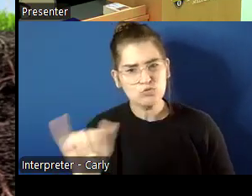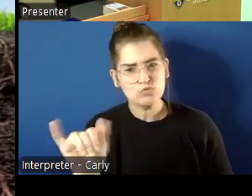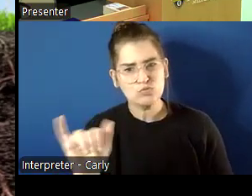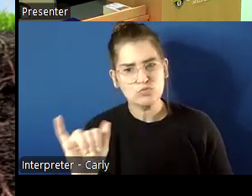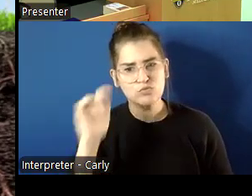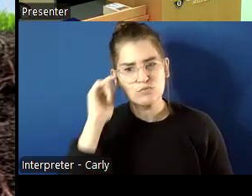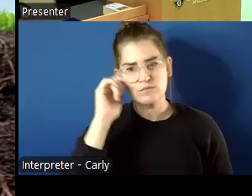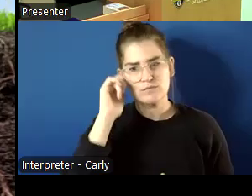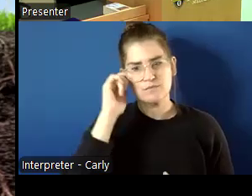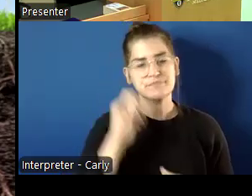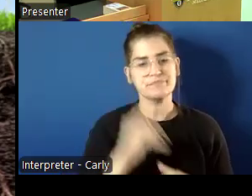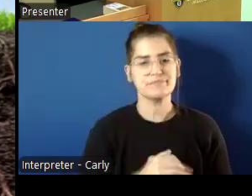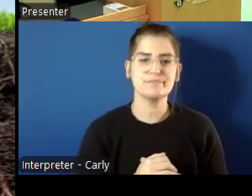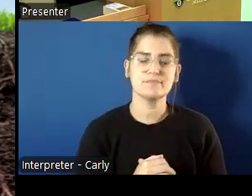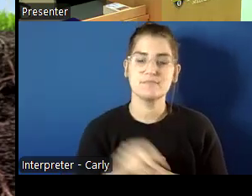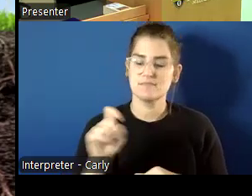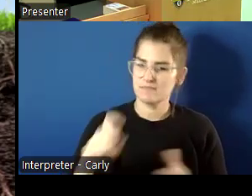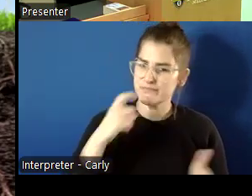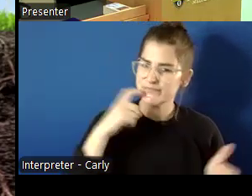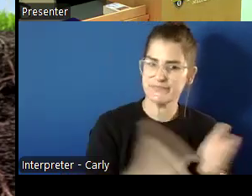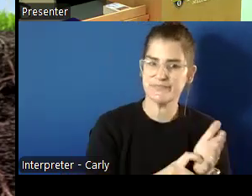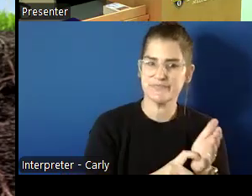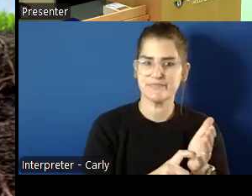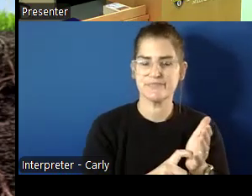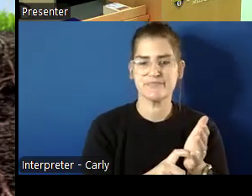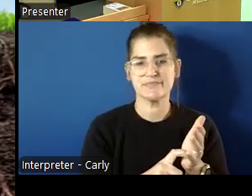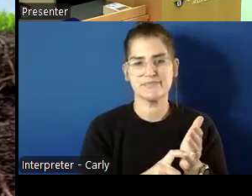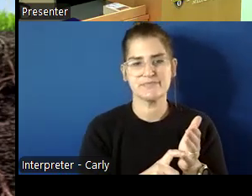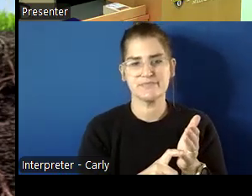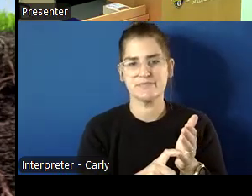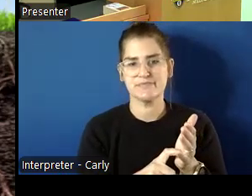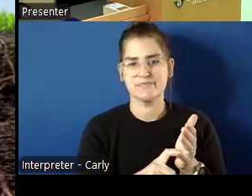I believe that we must acknowledge